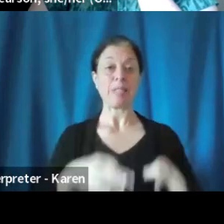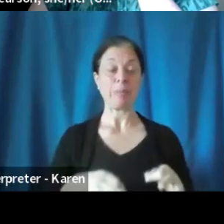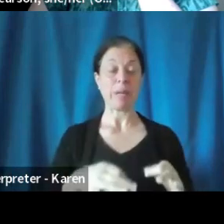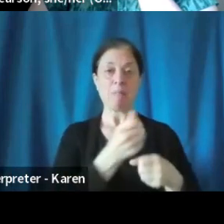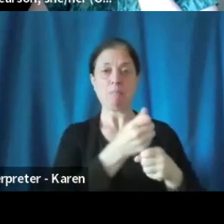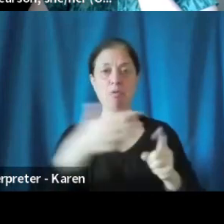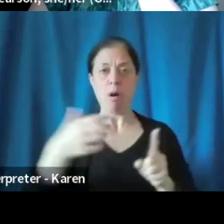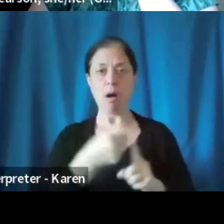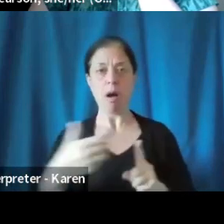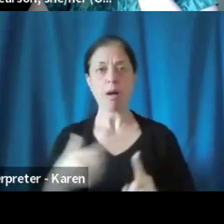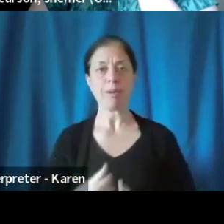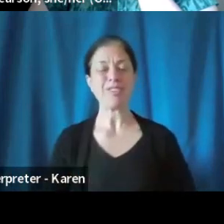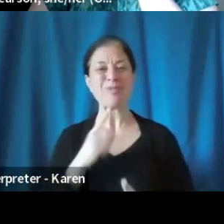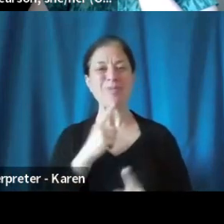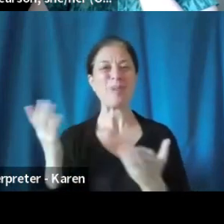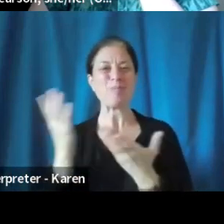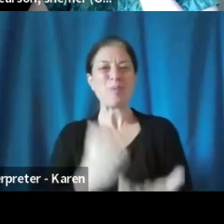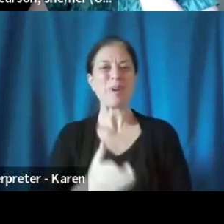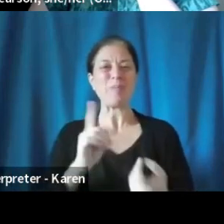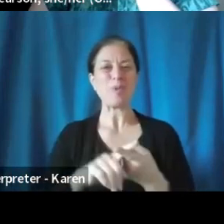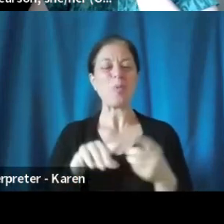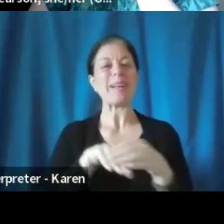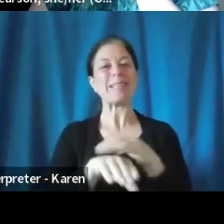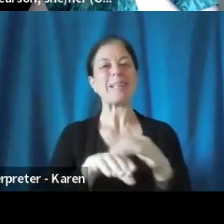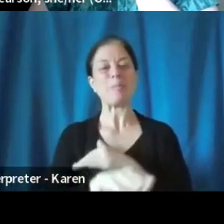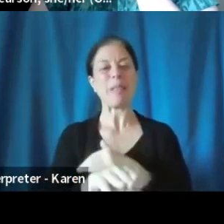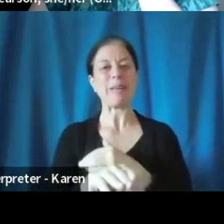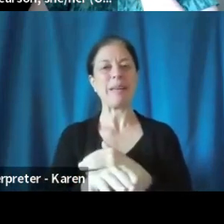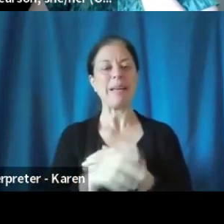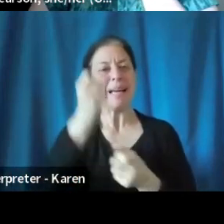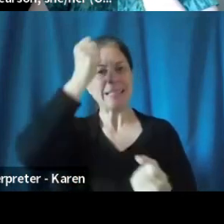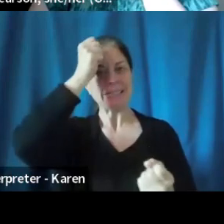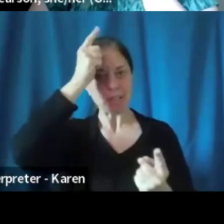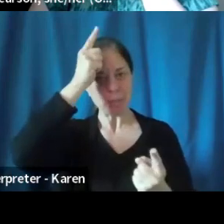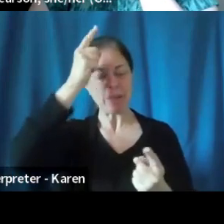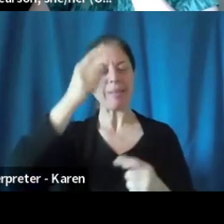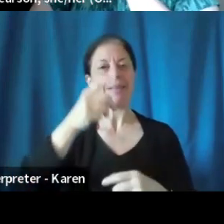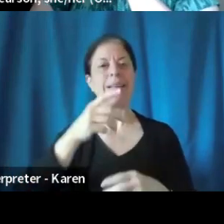thank you for taking some of the concepts that I illustrated that were a